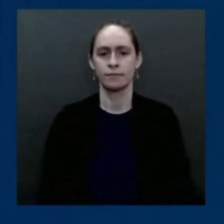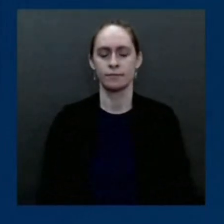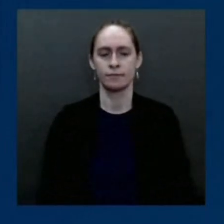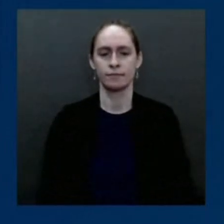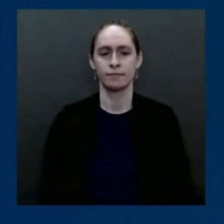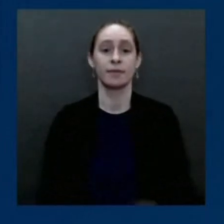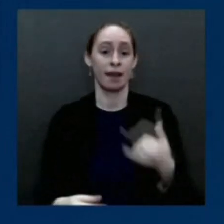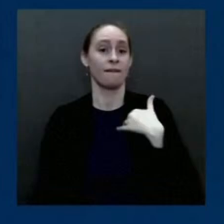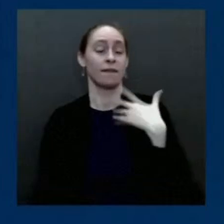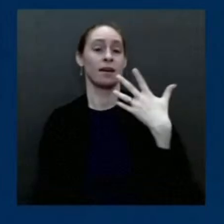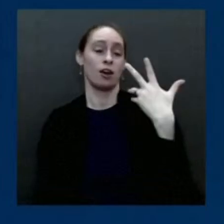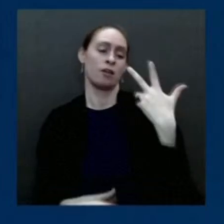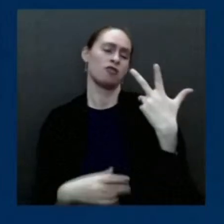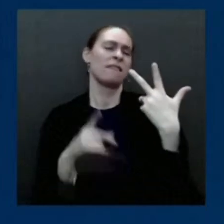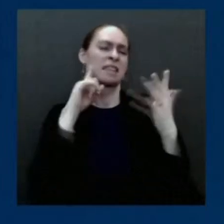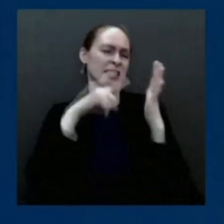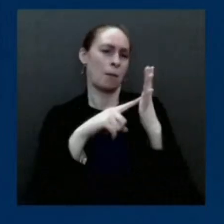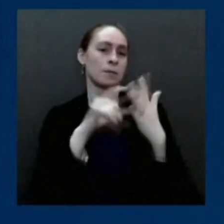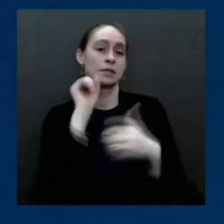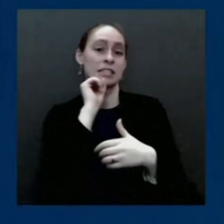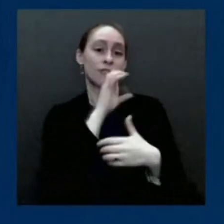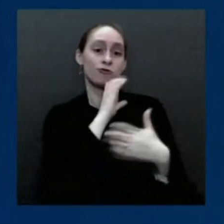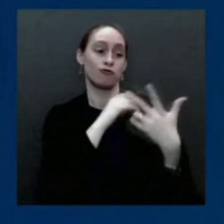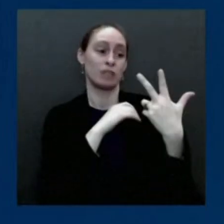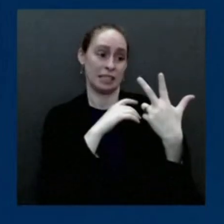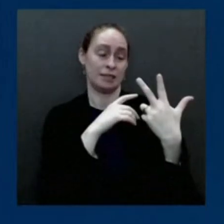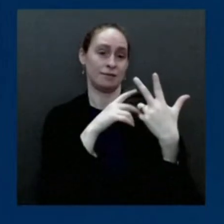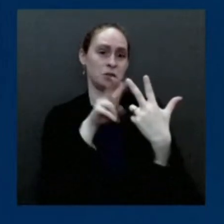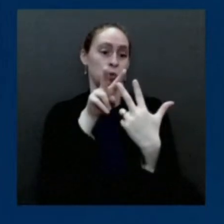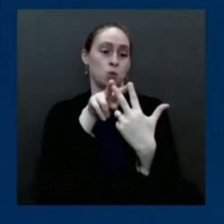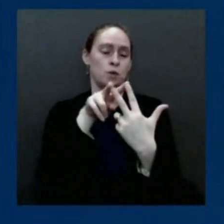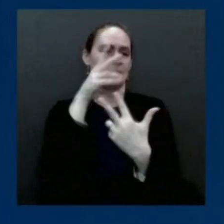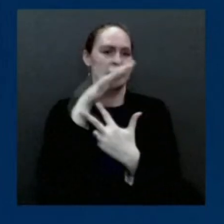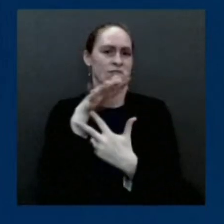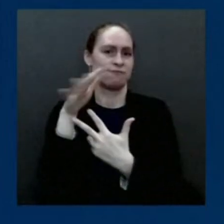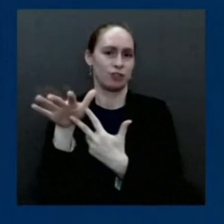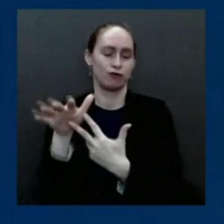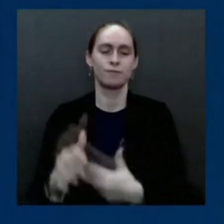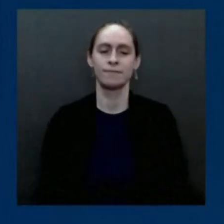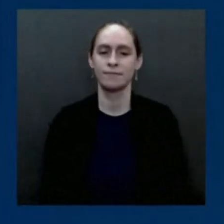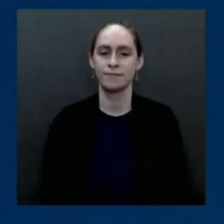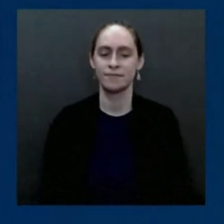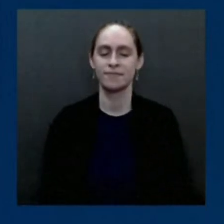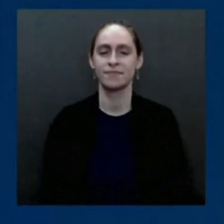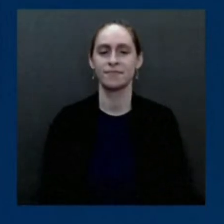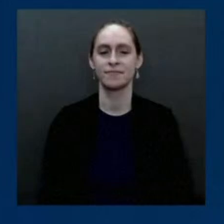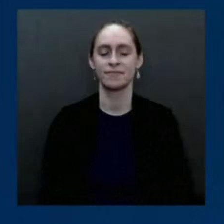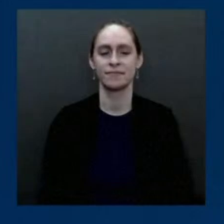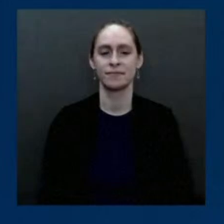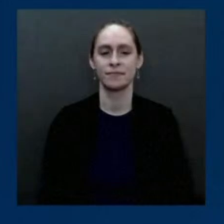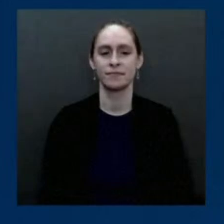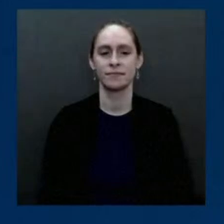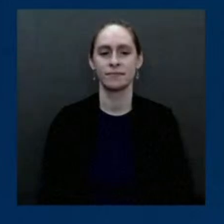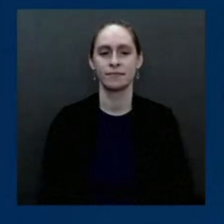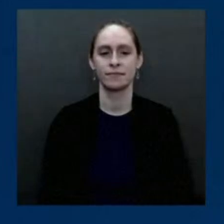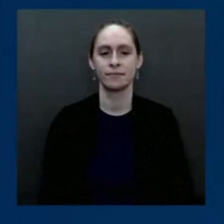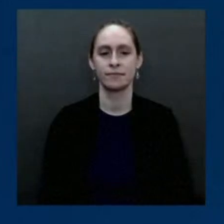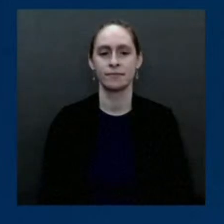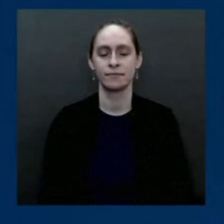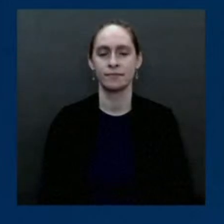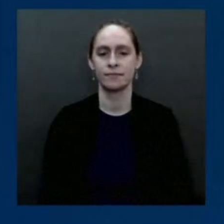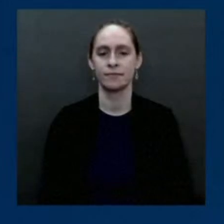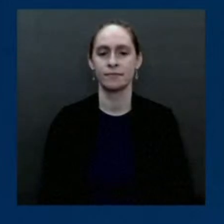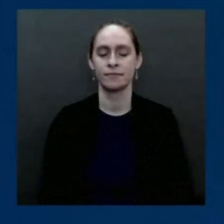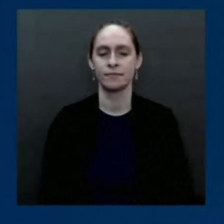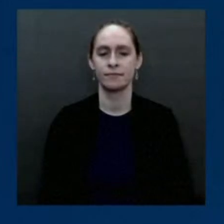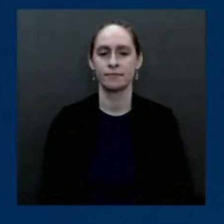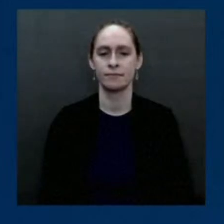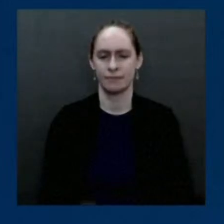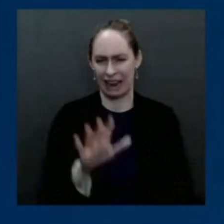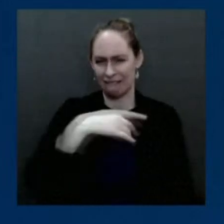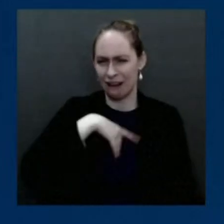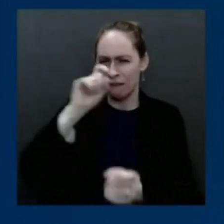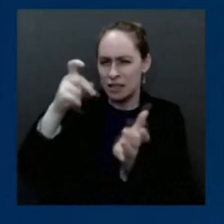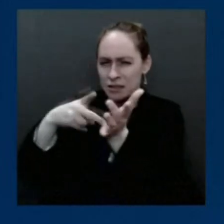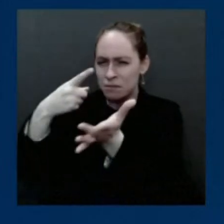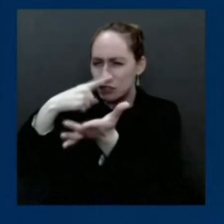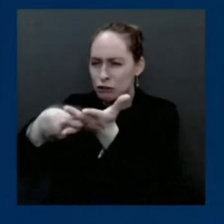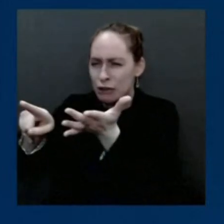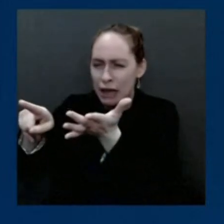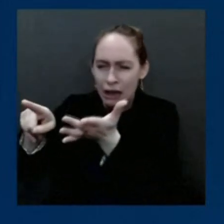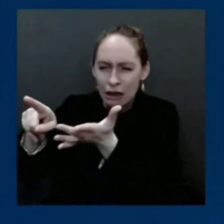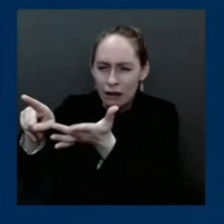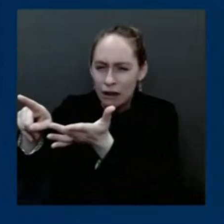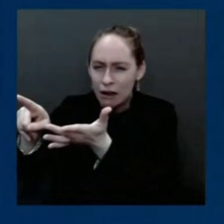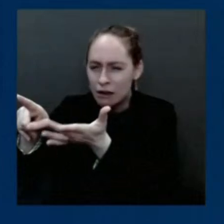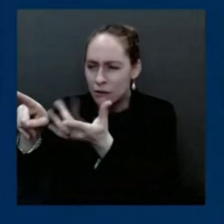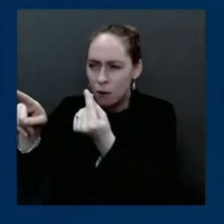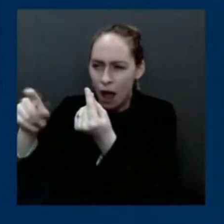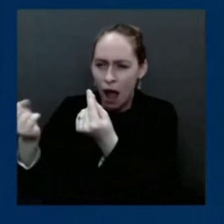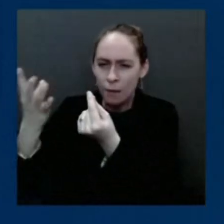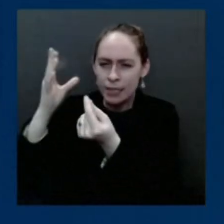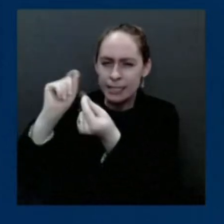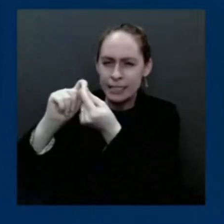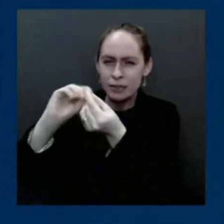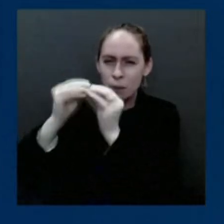OF THREE SENIORS THOSE 65 AND